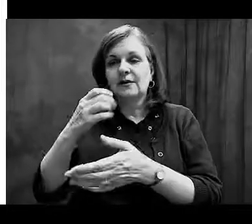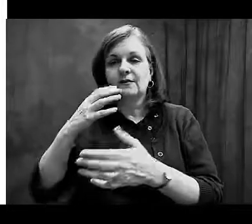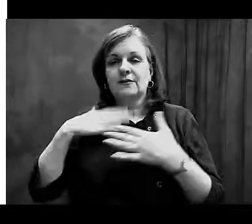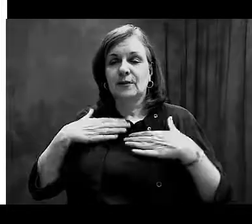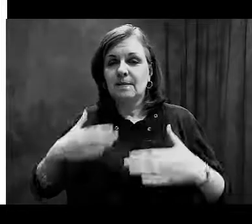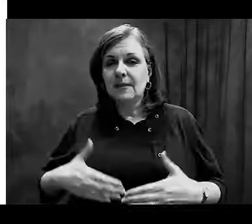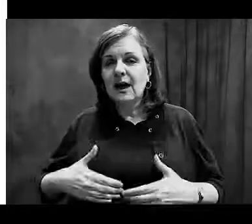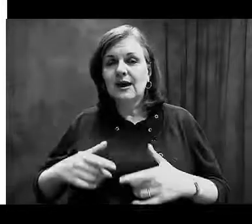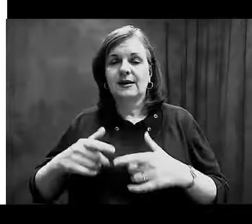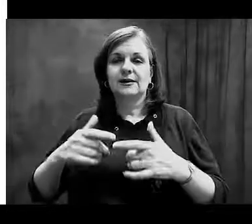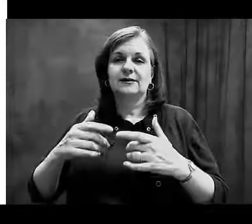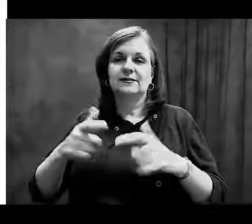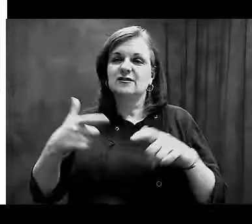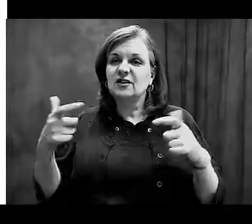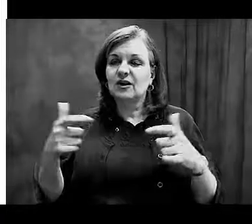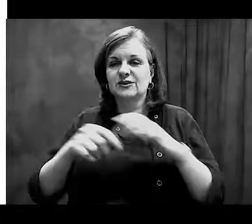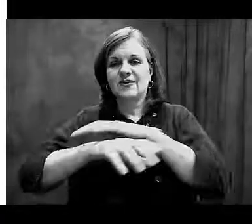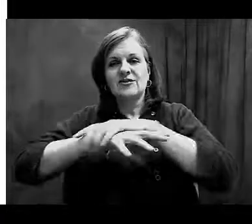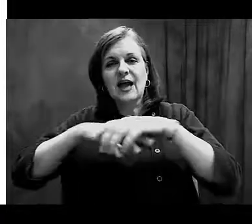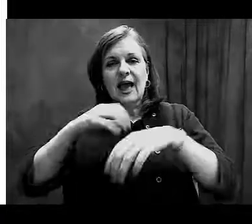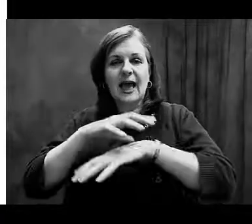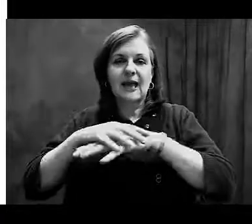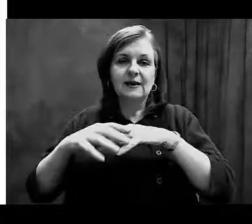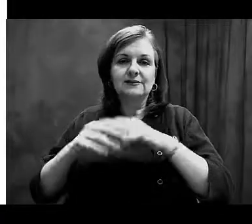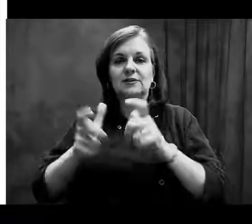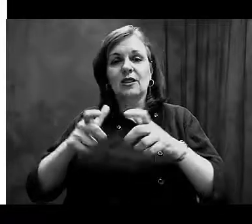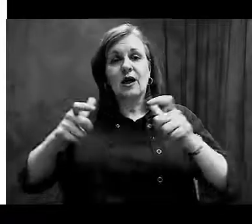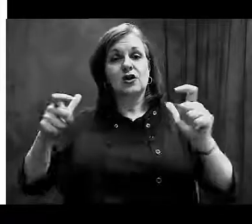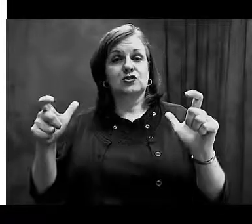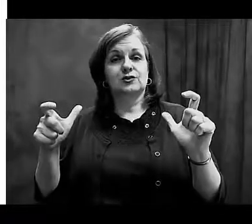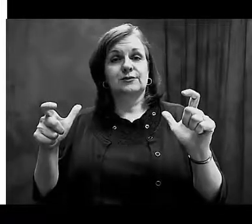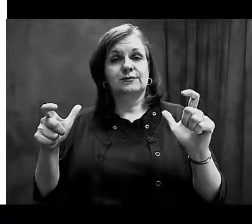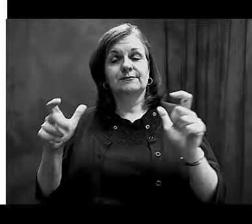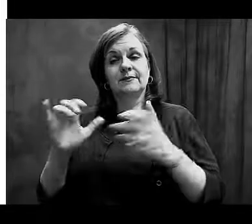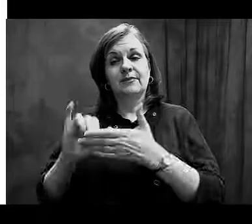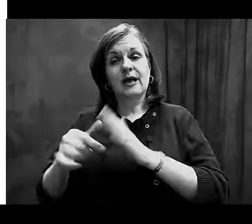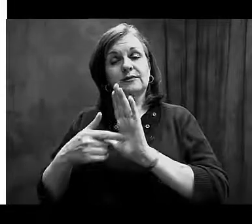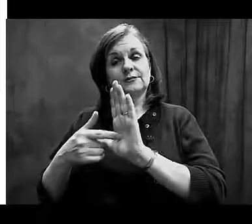all of the enlarged features -- the large hands and so on